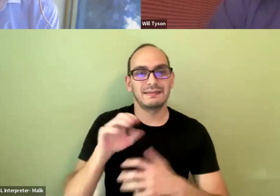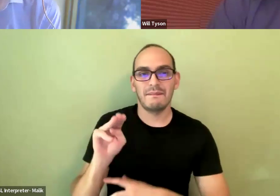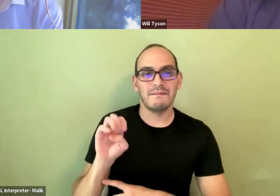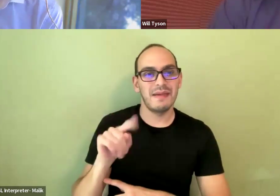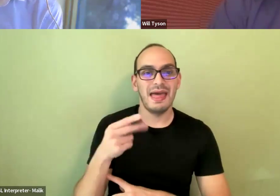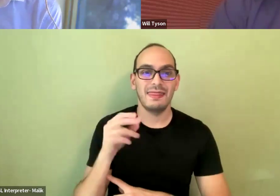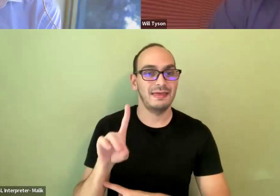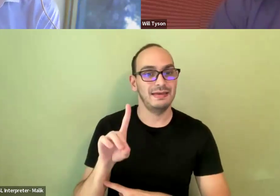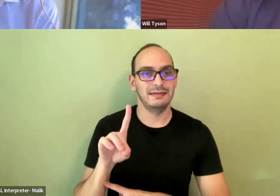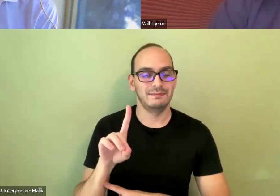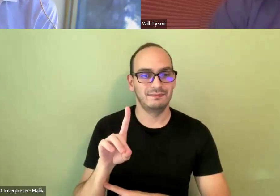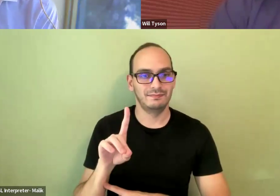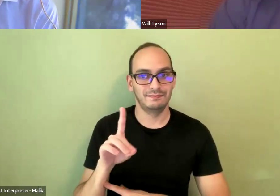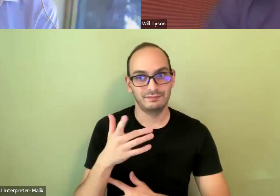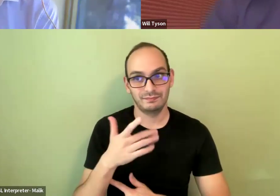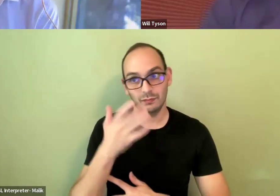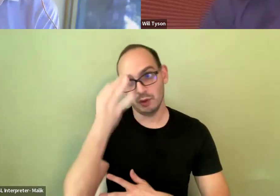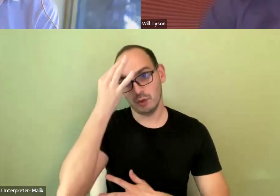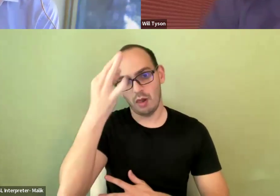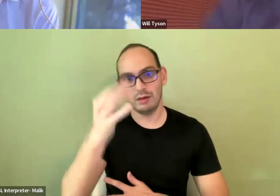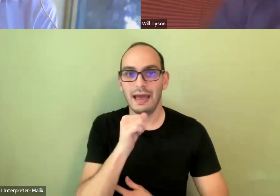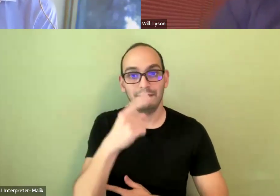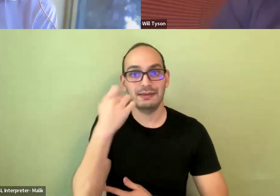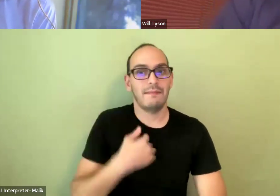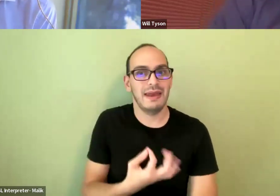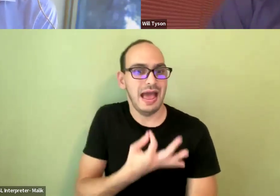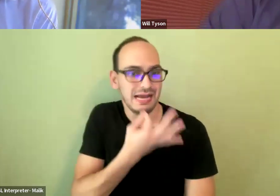not because I am an expert in quantitative analysis.